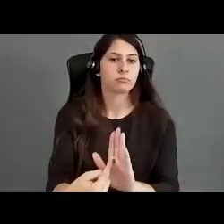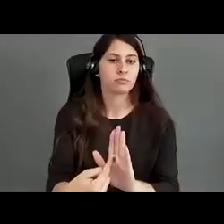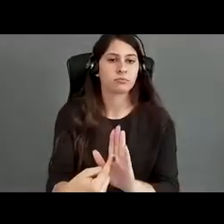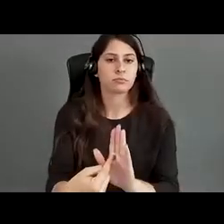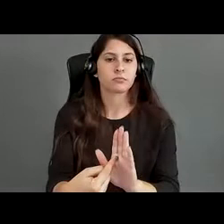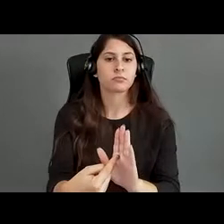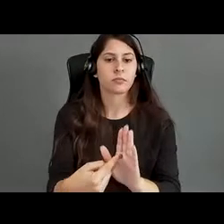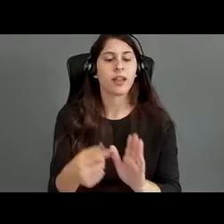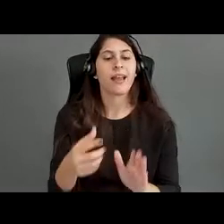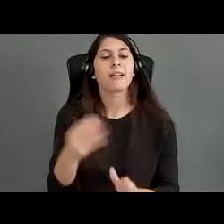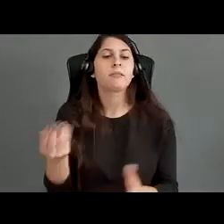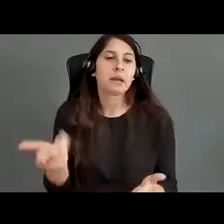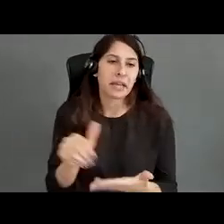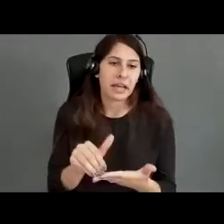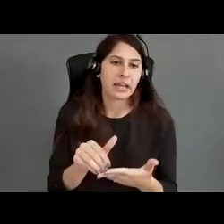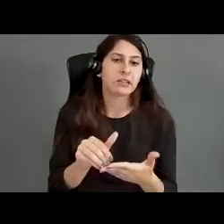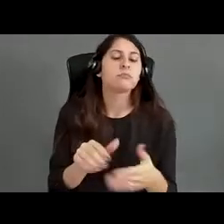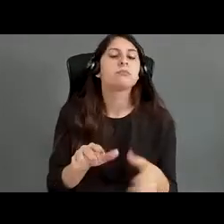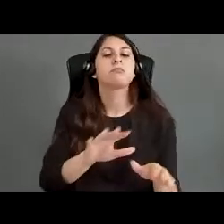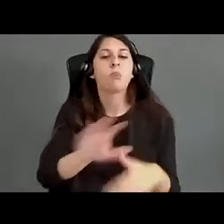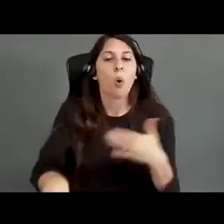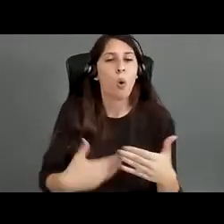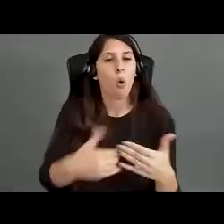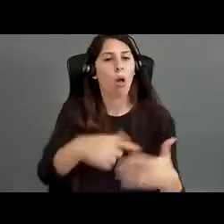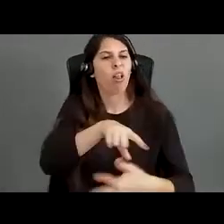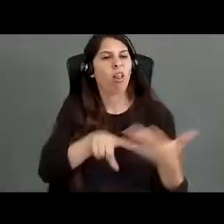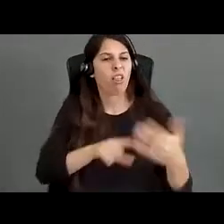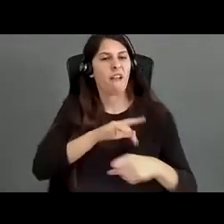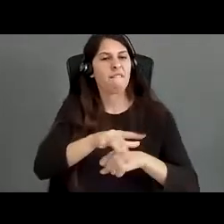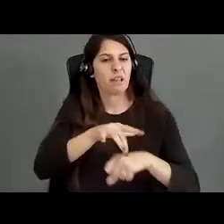And again, all of these are available at nami.org